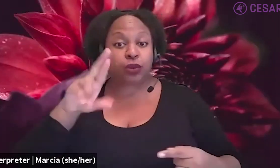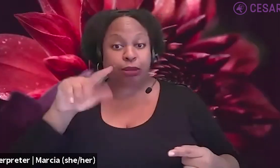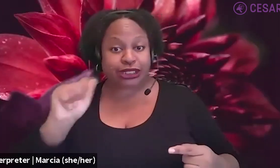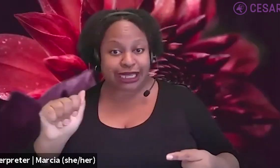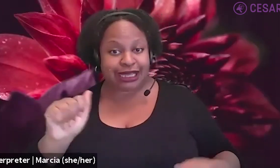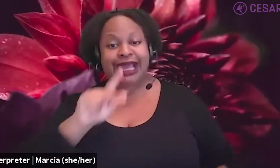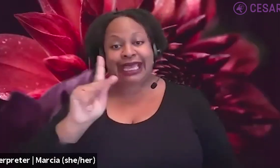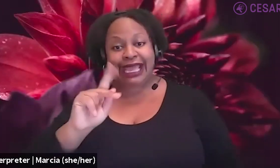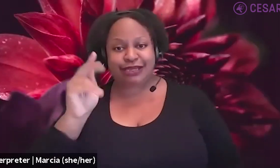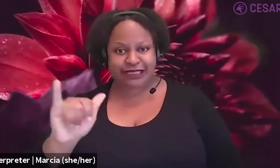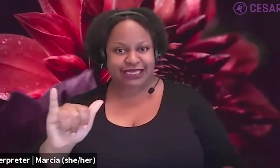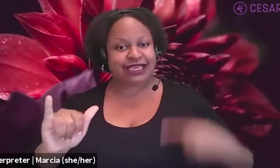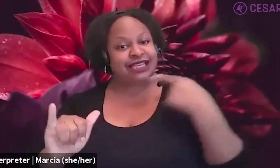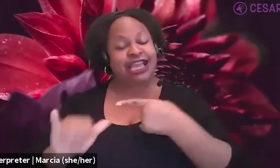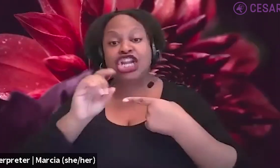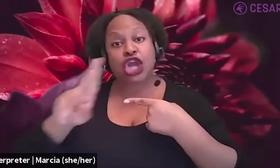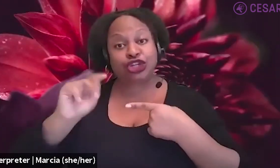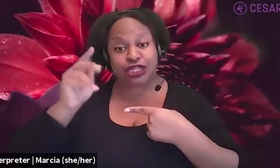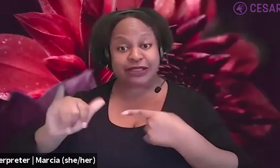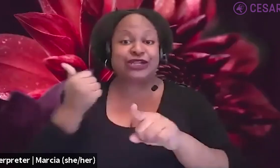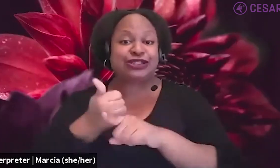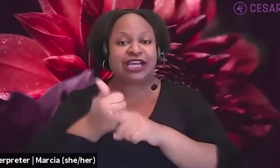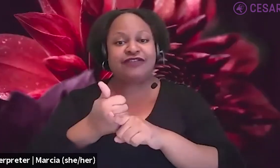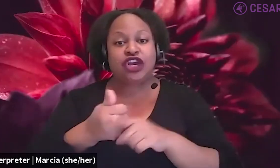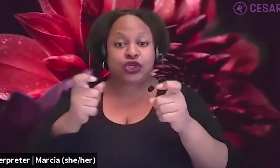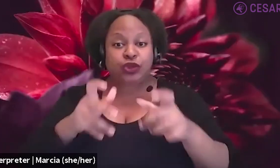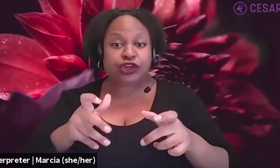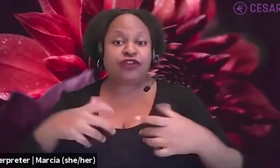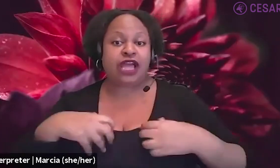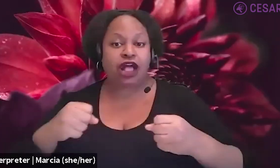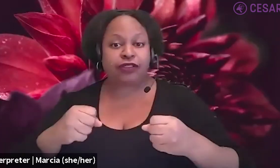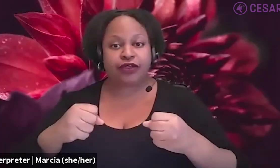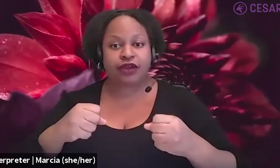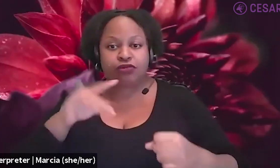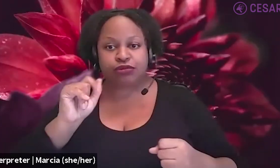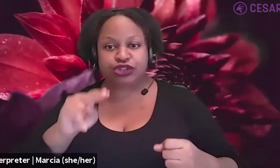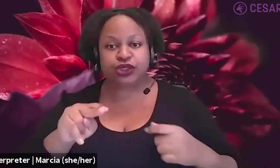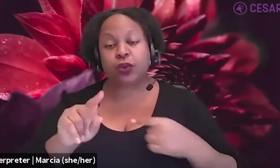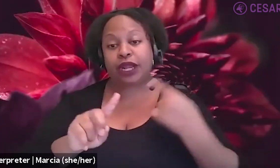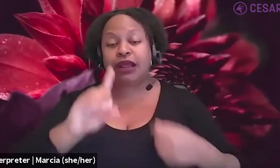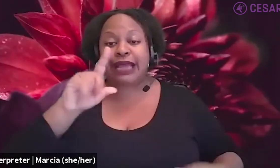Dr. Timothy is the Director of Health Promotion at the Dalla Lana School of Public Health at the